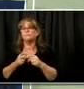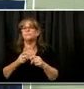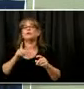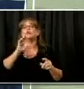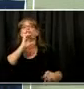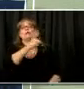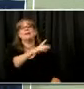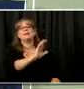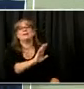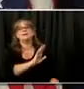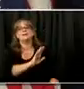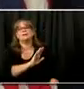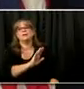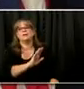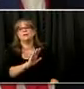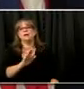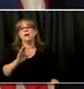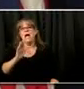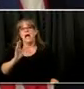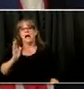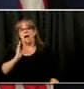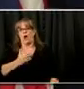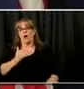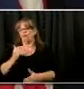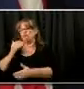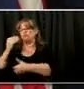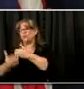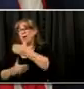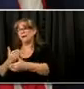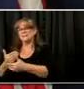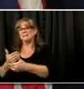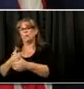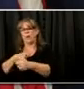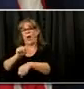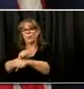process we do work with our districts to to identify those those students and